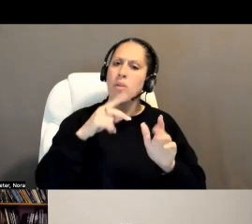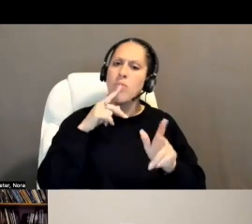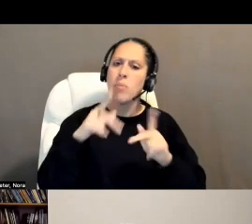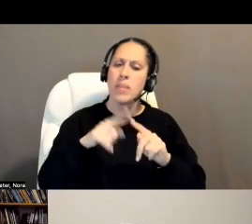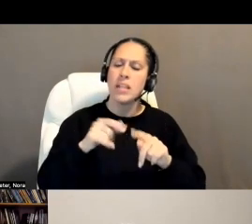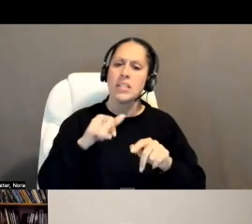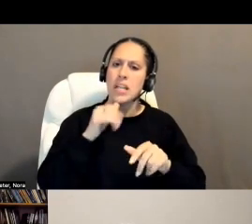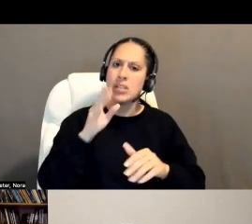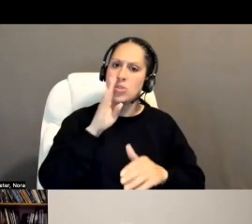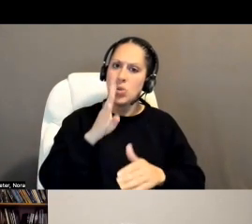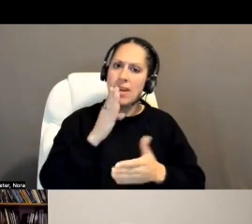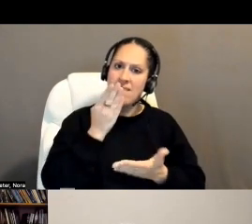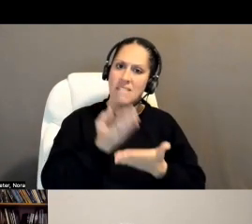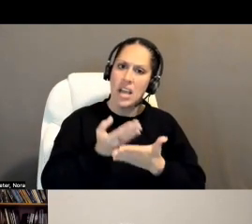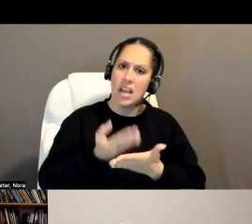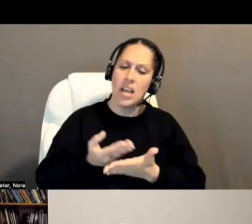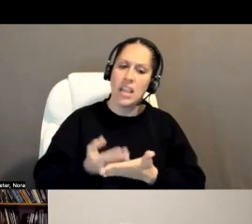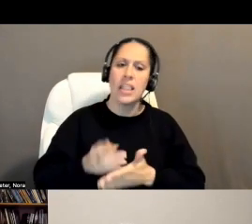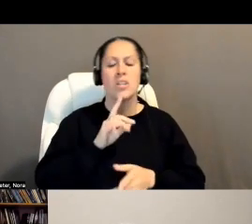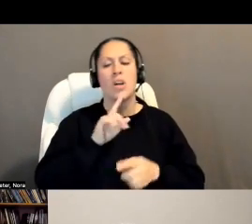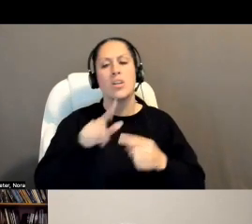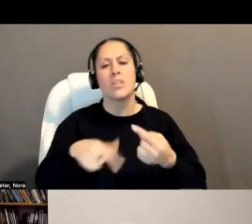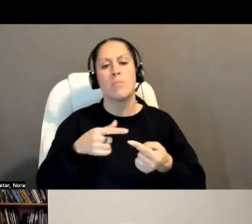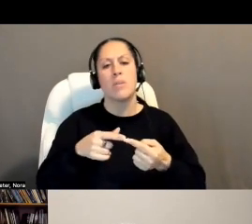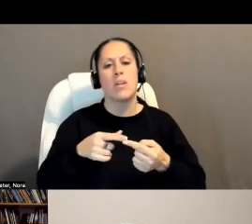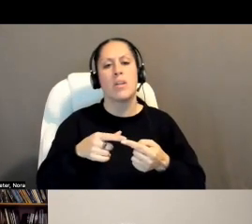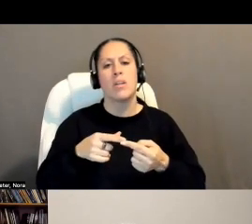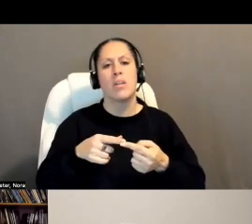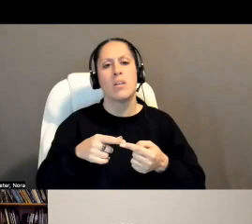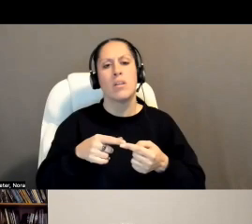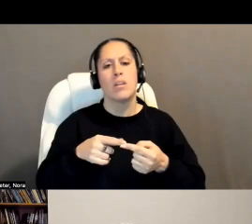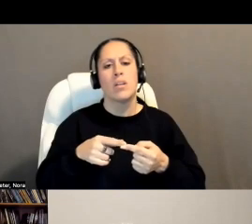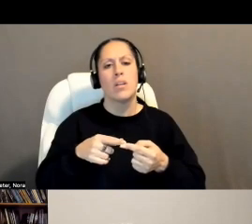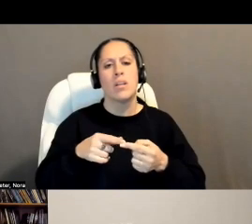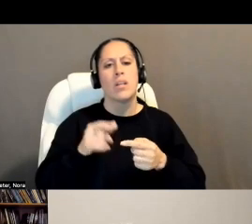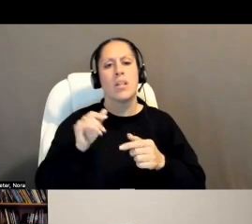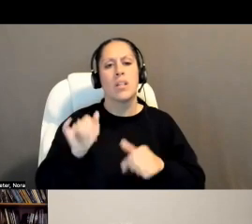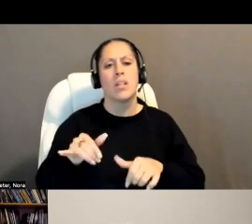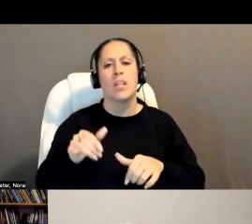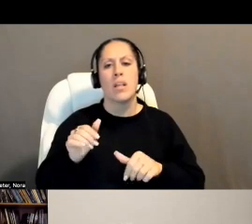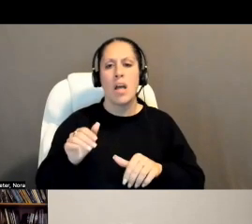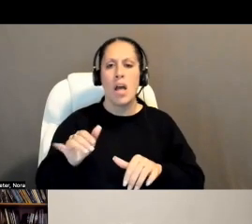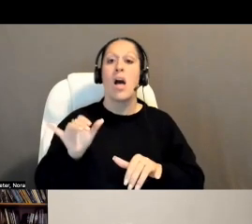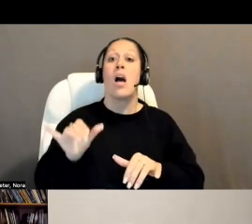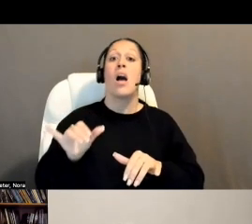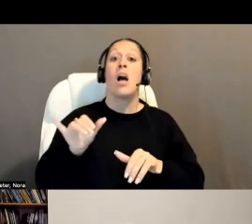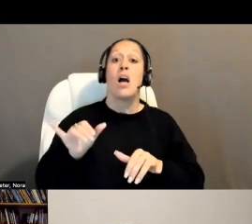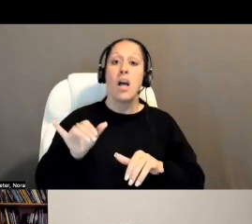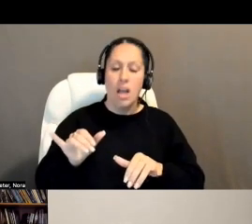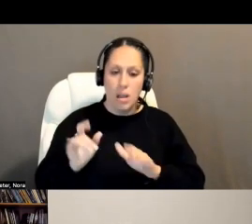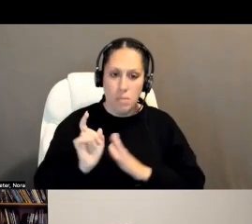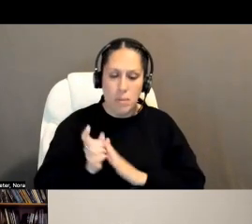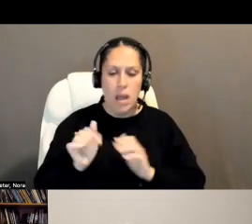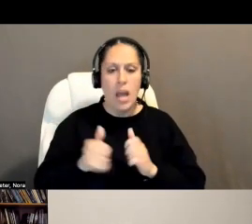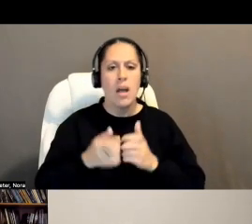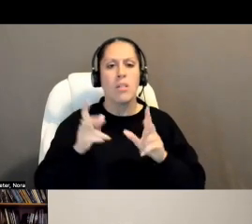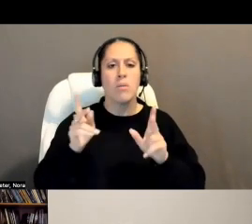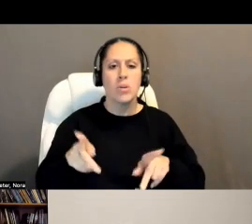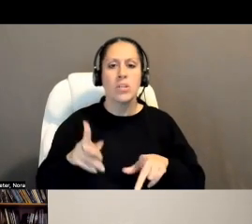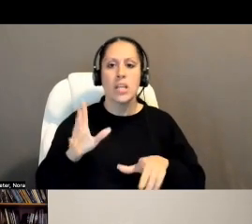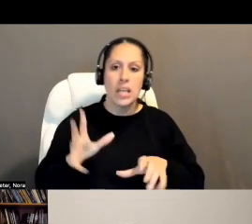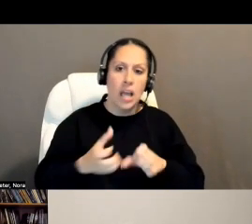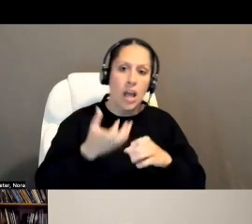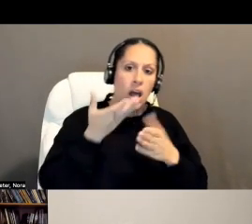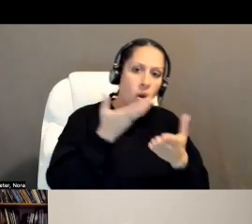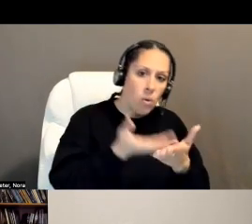facts, that talked about the "Aha!" moment. Right, how the person got there, and then the